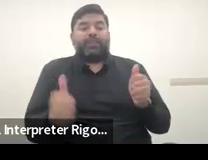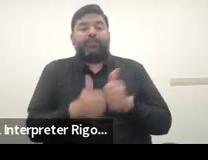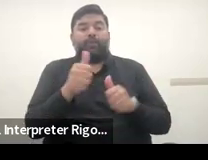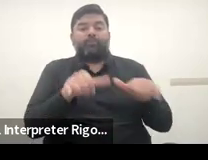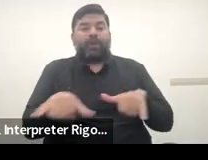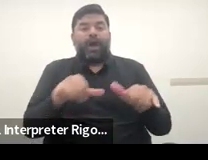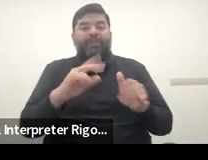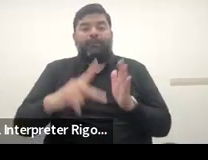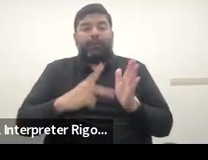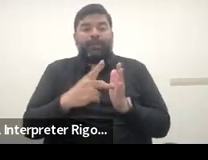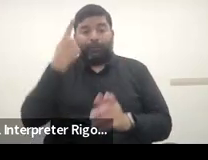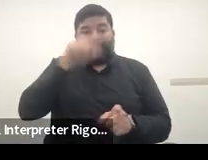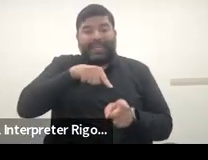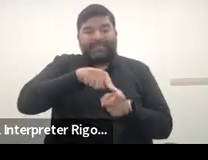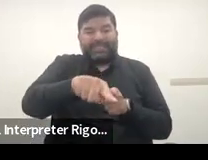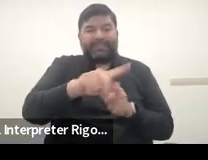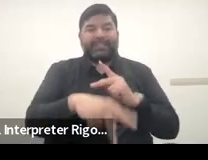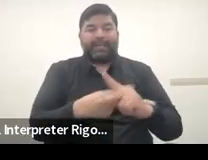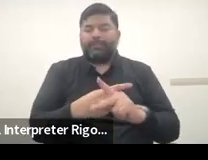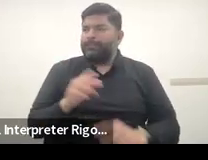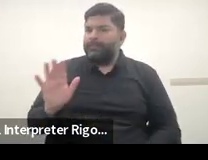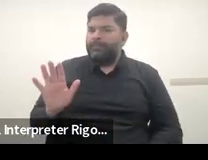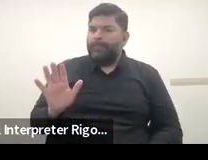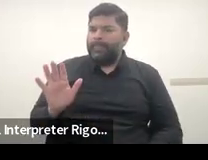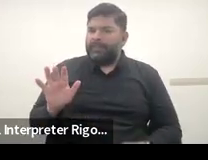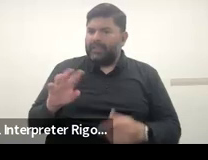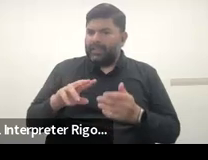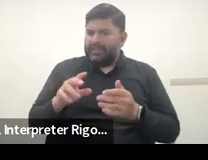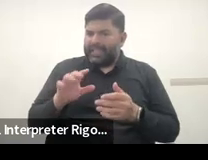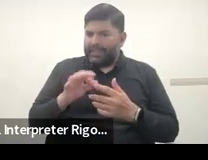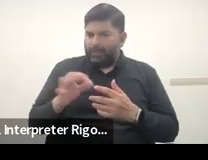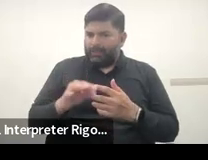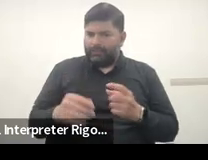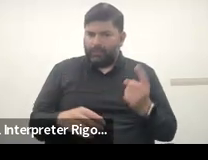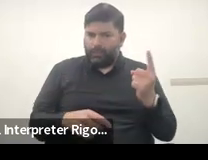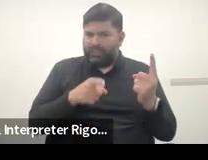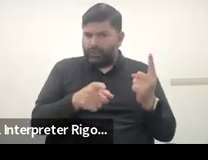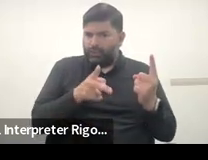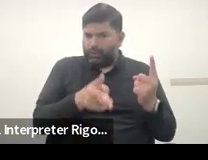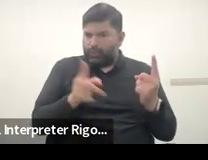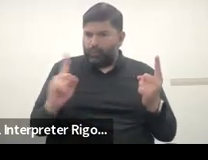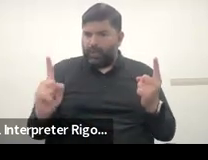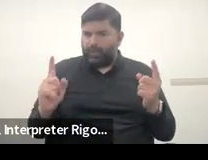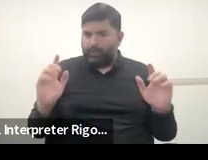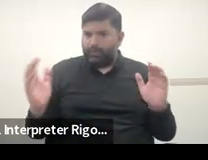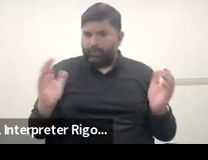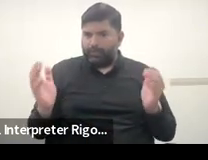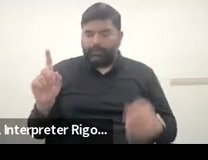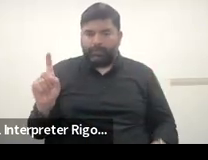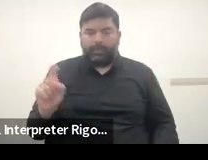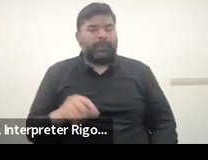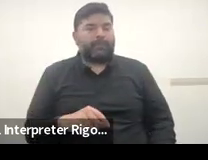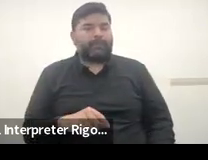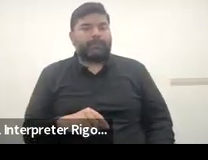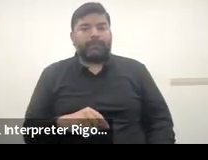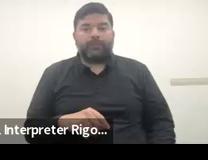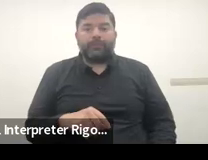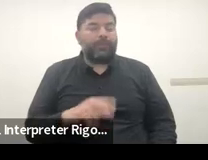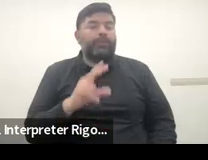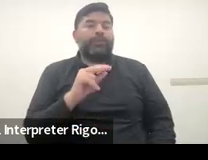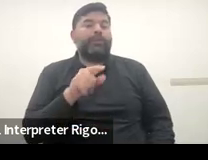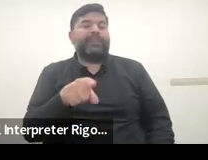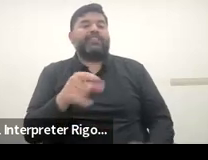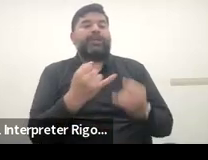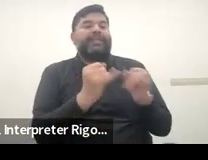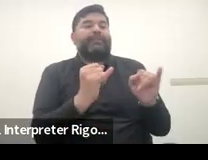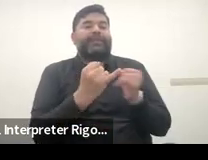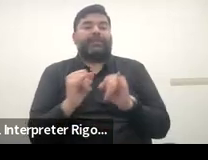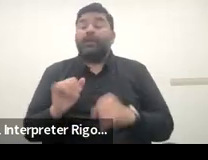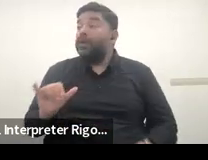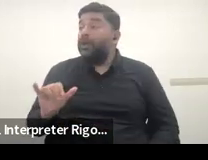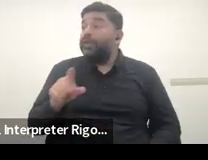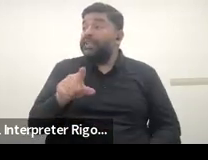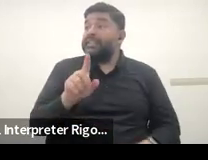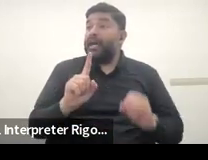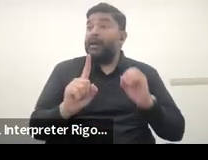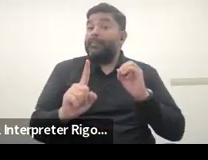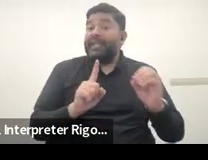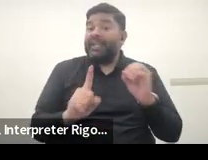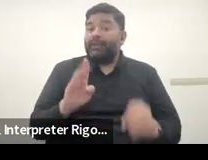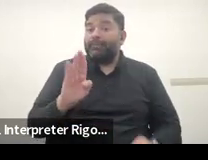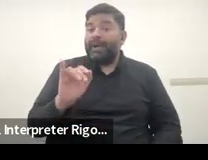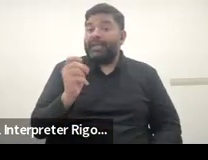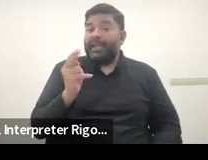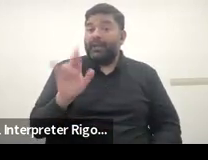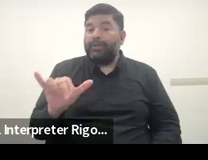Right, but then shouldn't it all the blue sum to one? LEE: No, these are independent variables. AUDIENCE MEMBER: So these are a binary